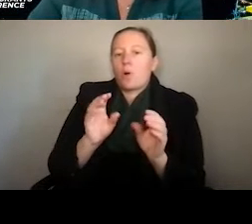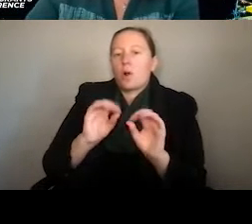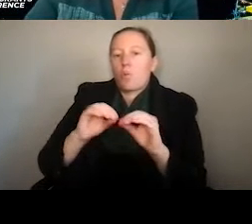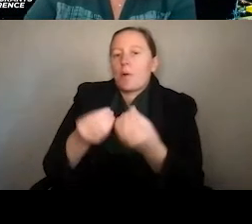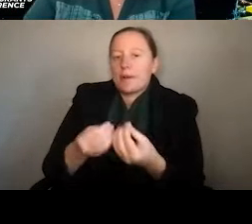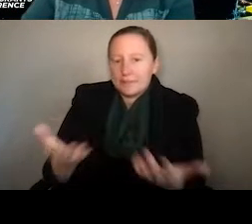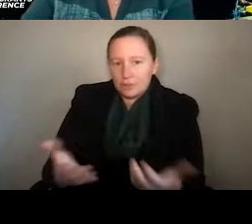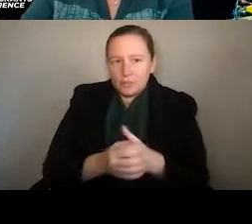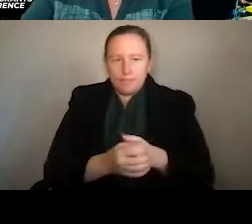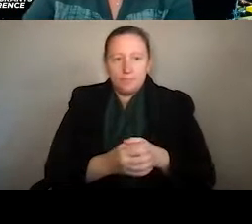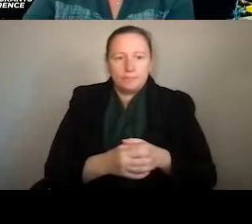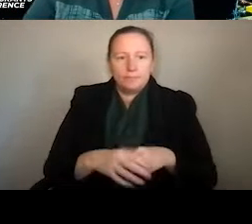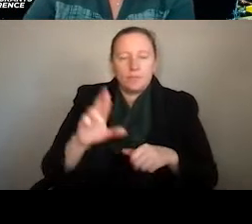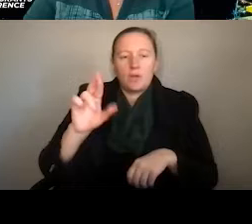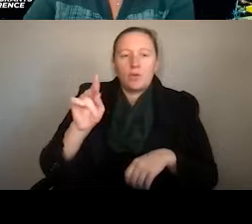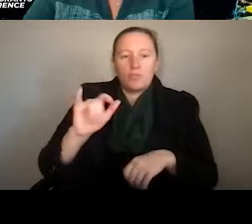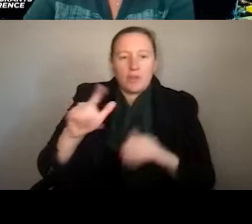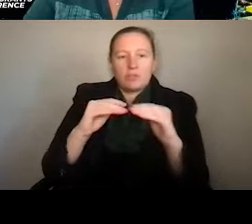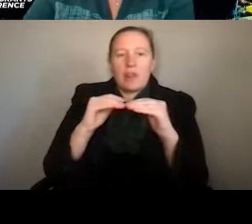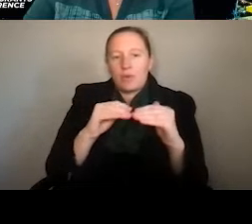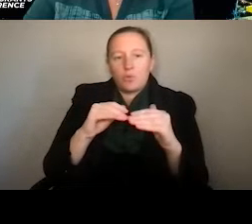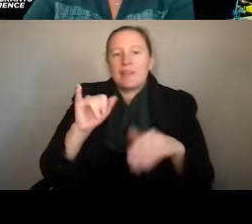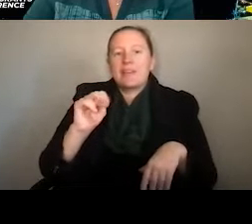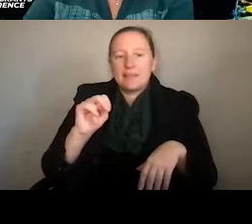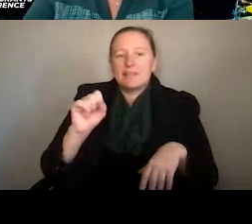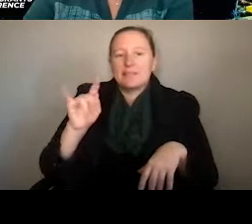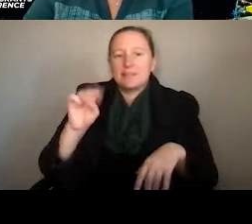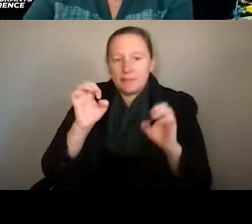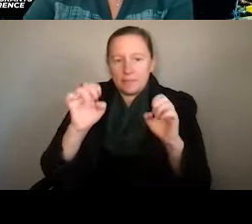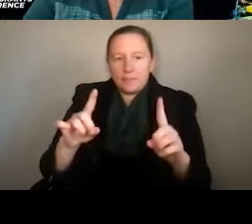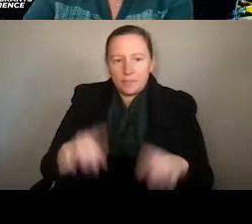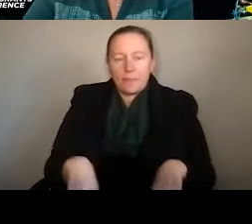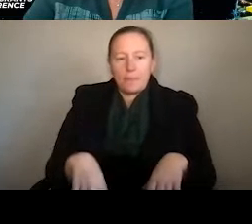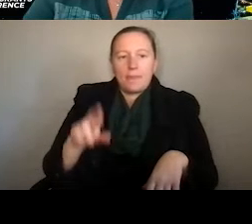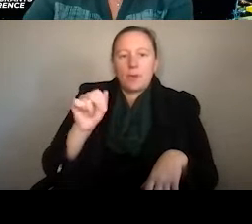The Racial Equity and STEM Education, or Racial Equity Program.